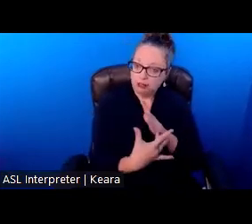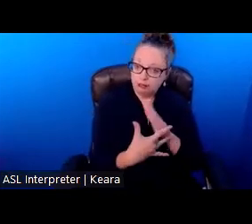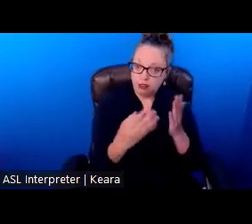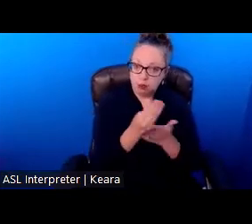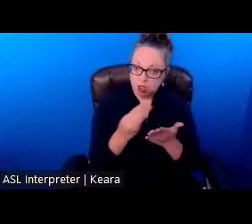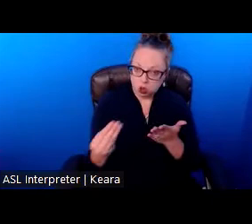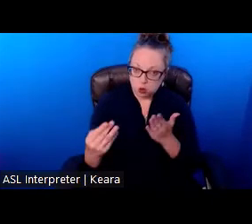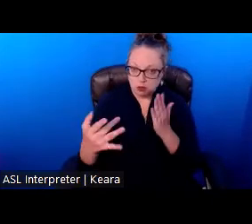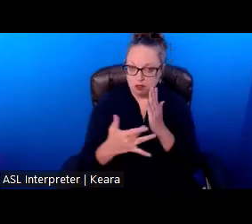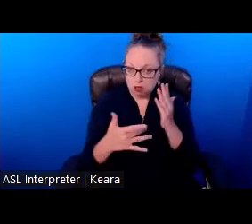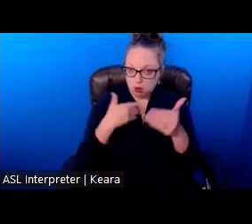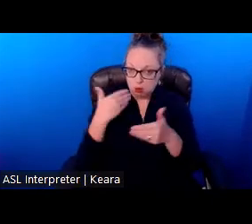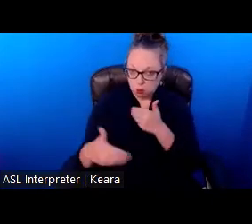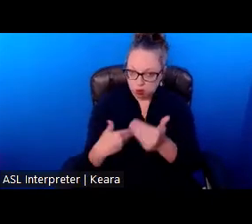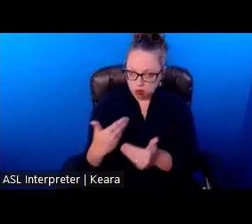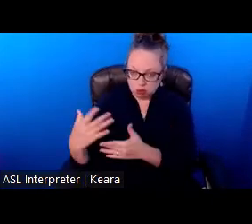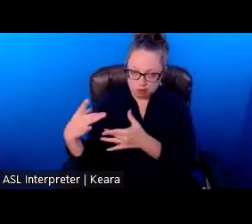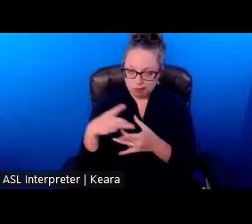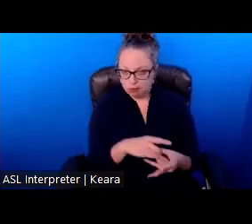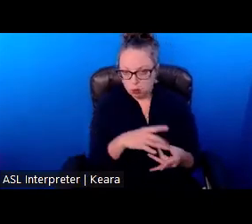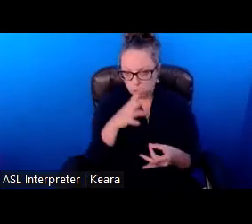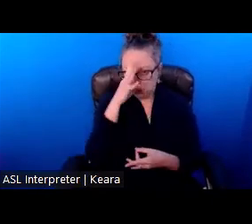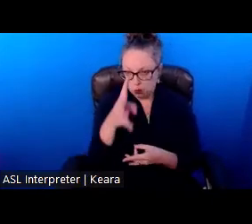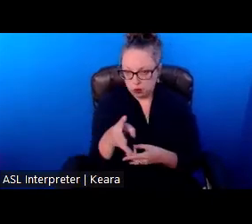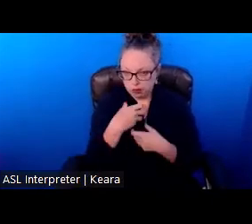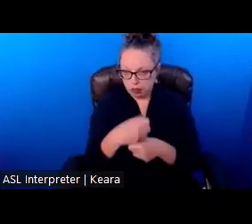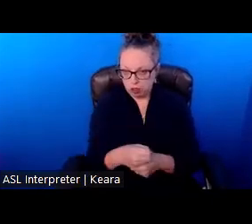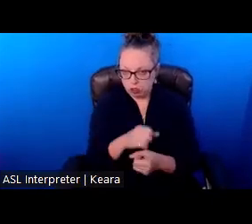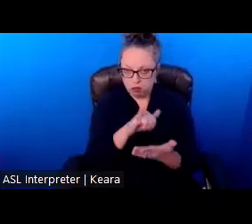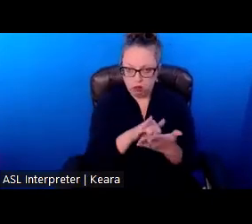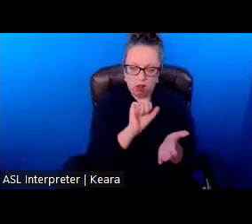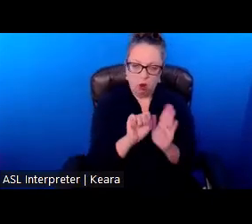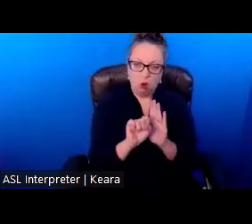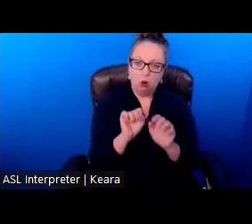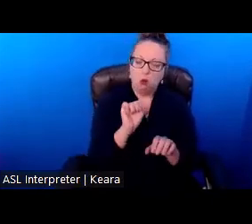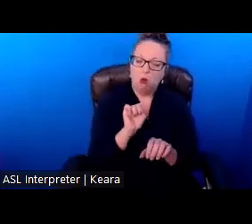related to the creation of the work samples in the technical information section of the